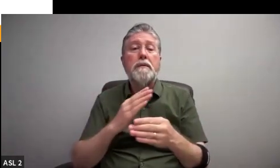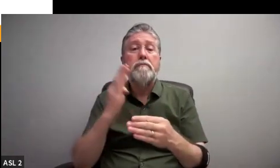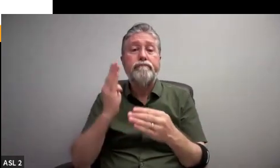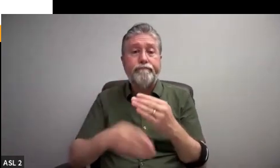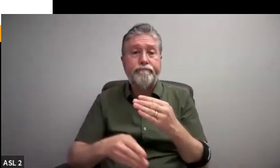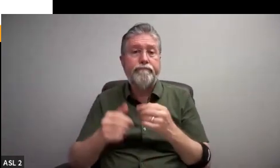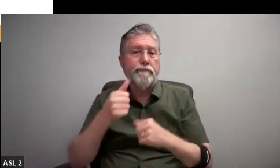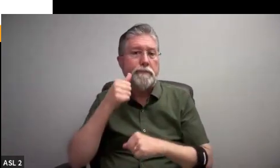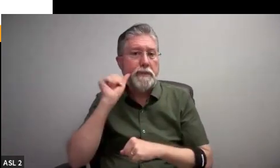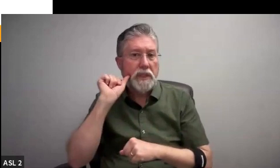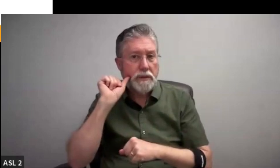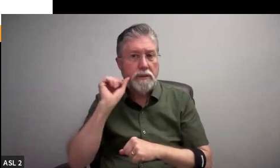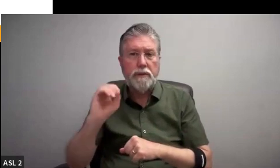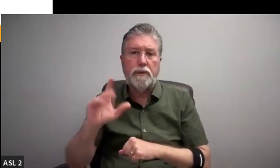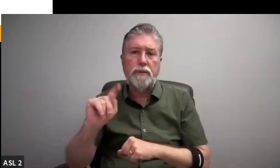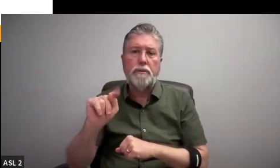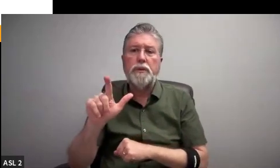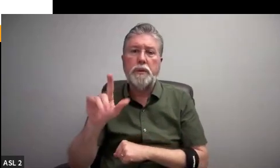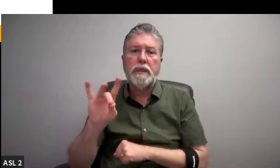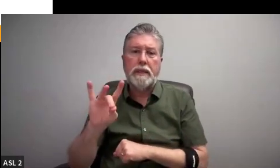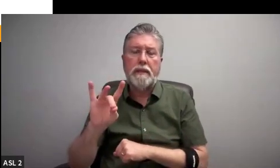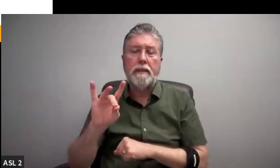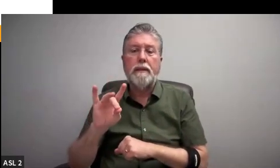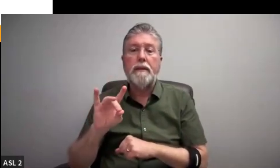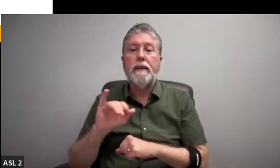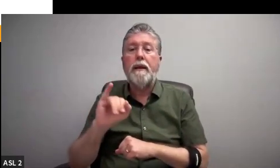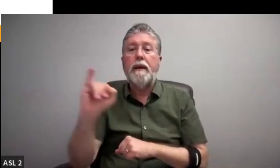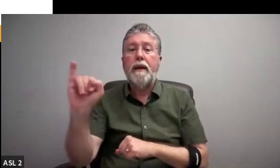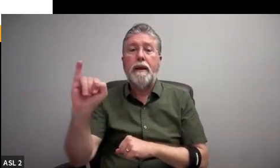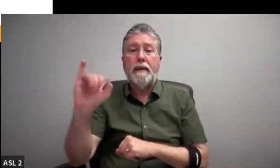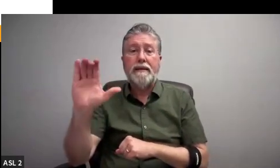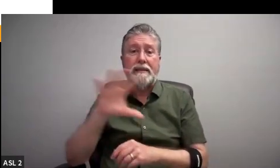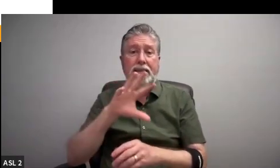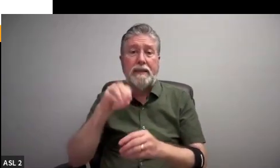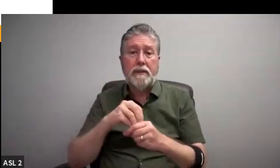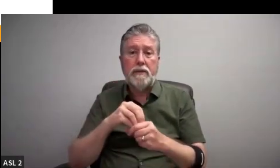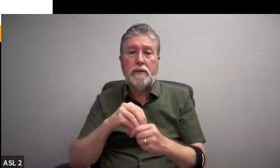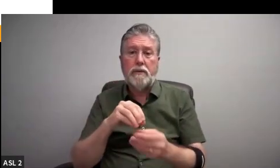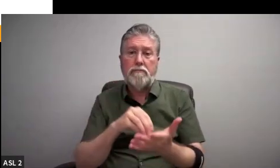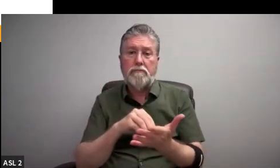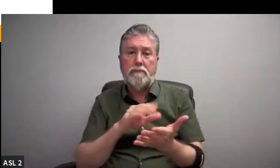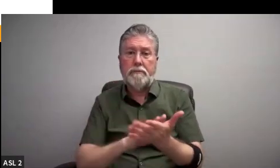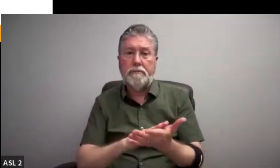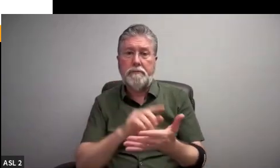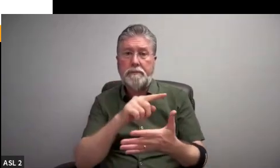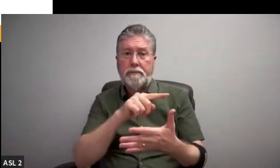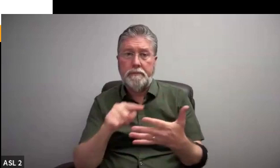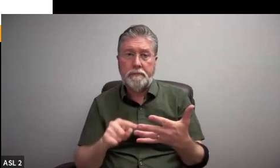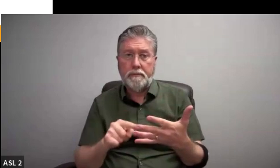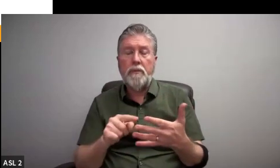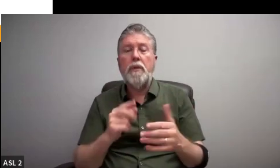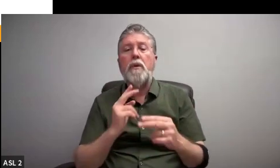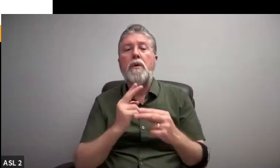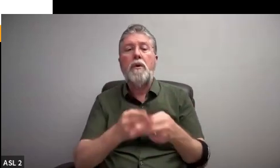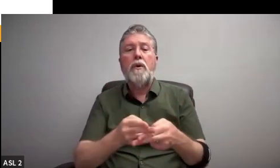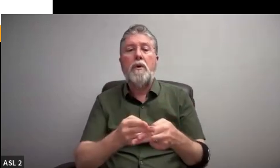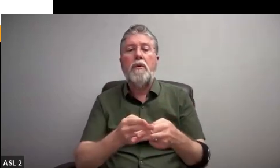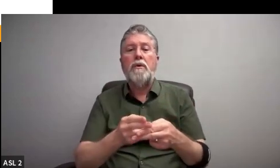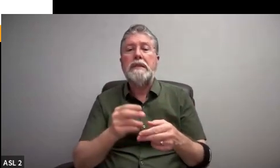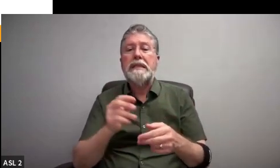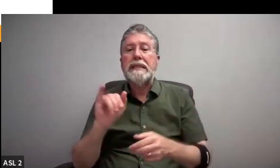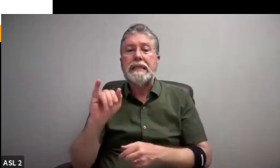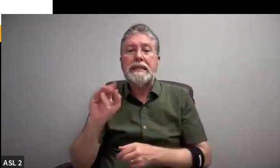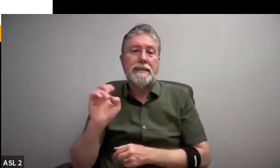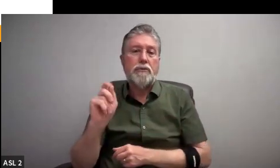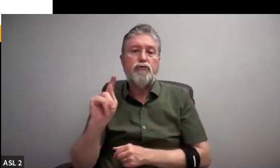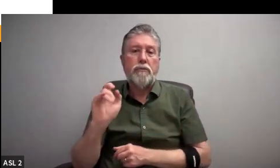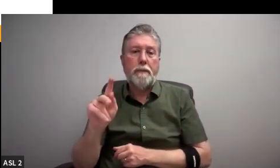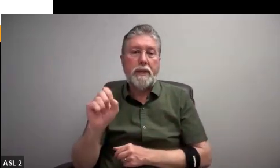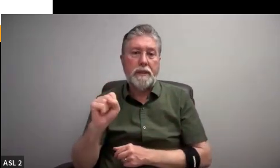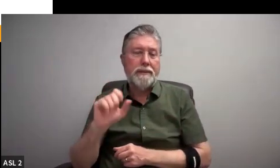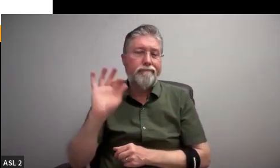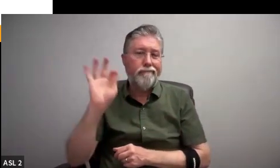28th. The IC included the following doc documents, also referred to as instruments in federal lingo.